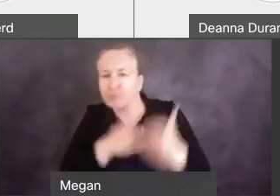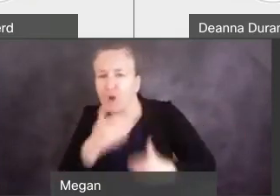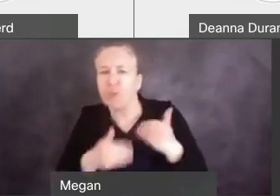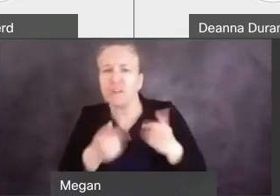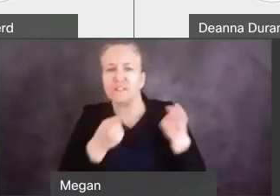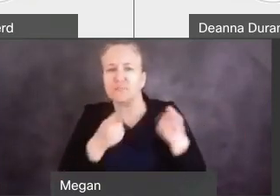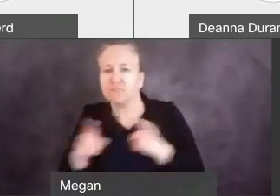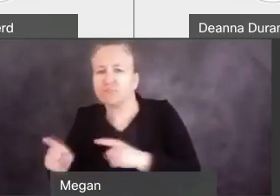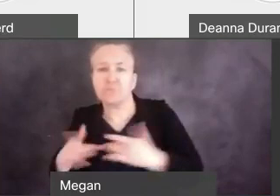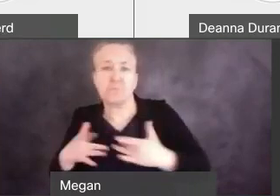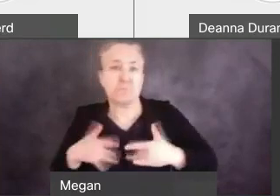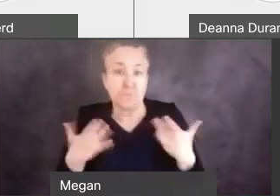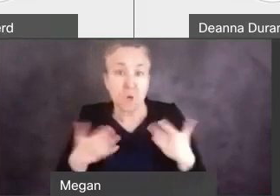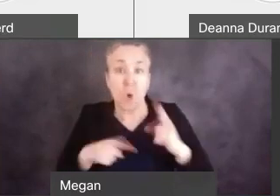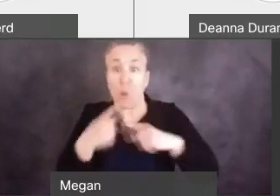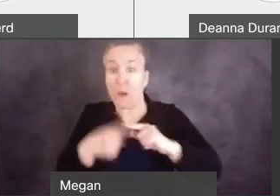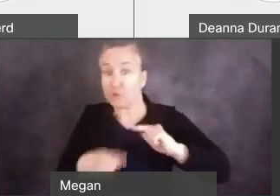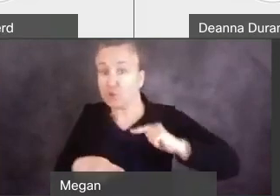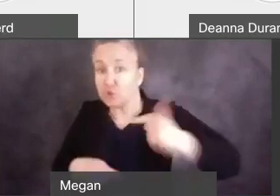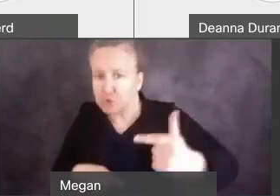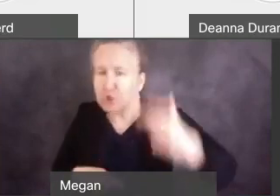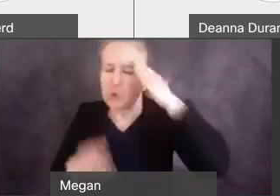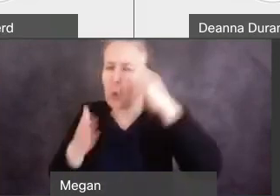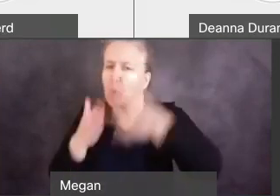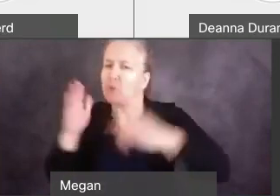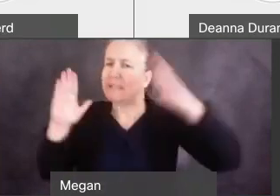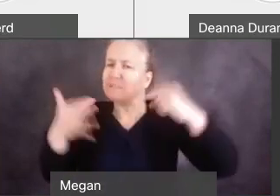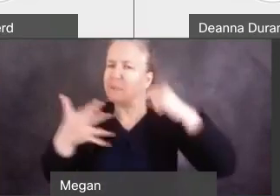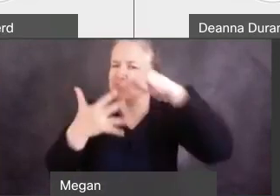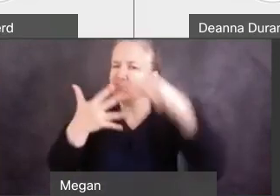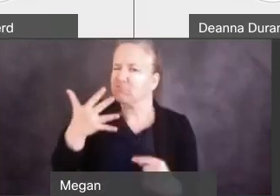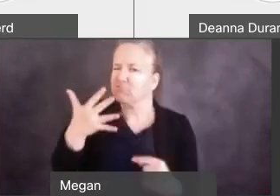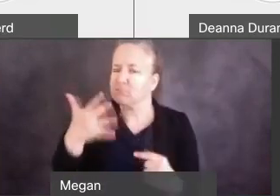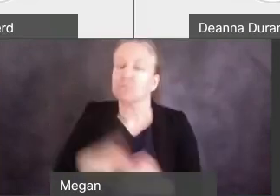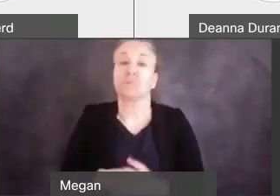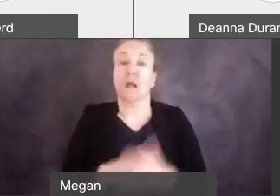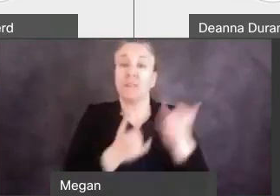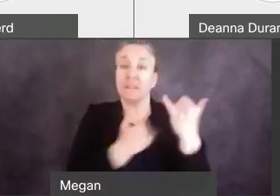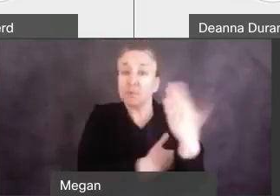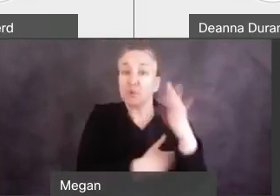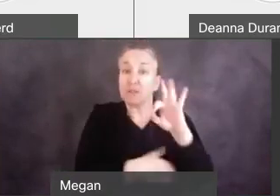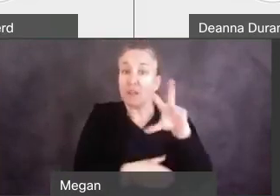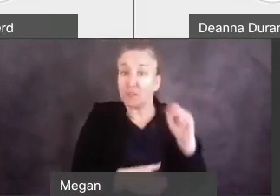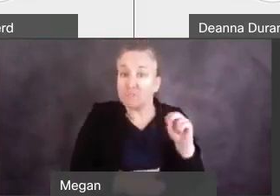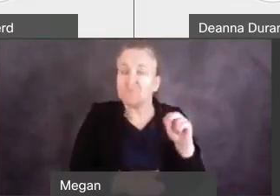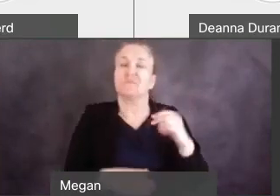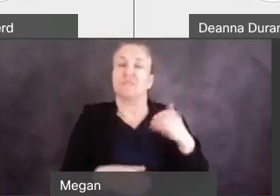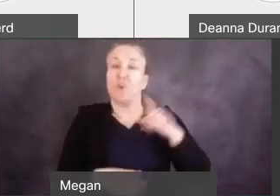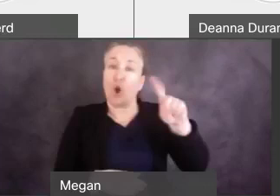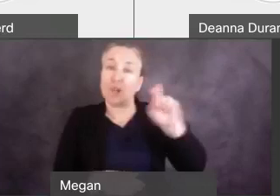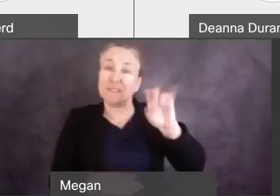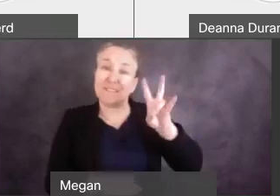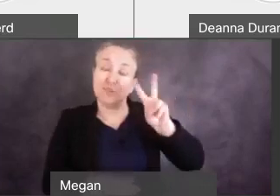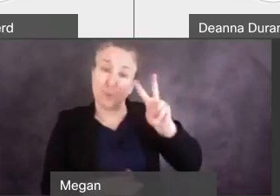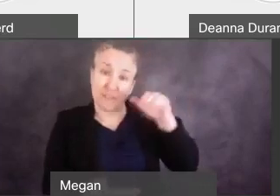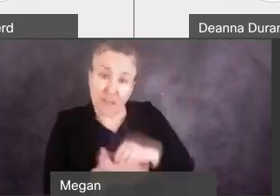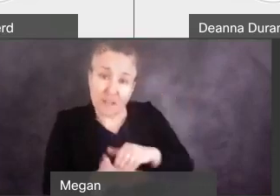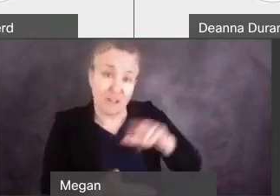expect when it's your turn. As of 9:30 this morning, we have 172,046 people pre-registered.